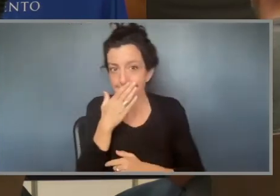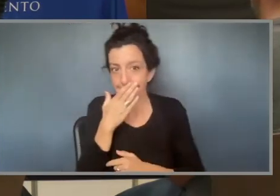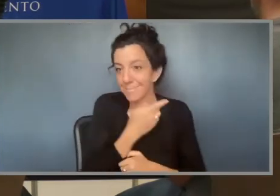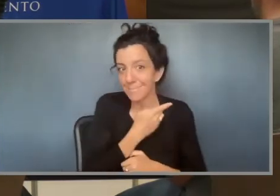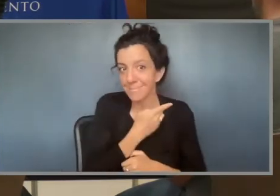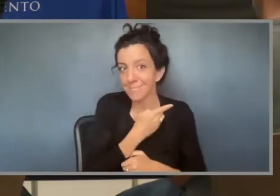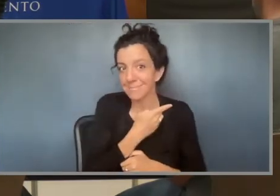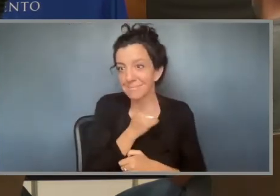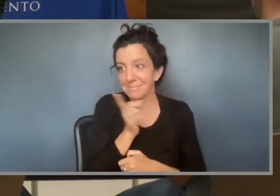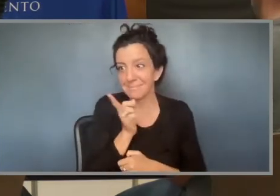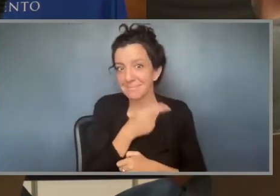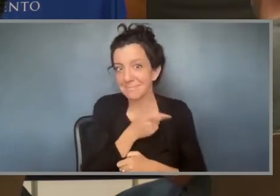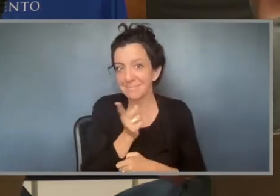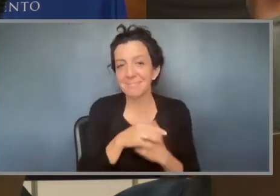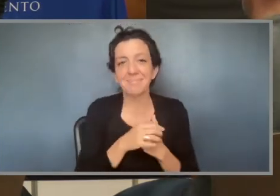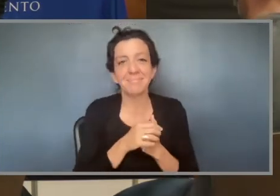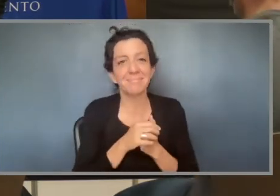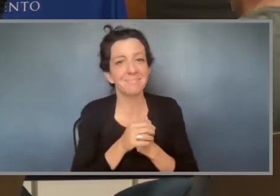Studio: constituent i'm 25 years.